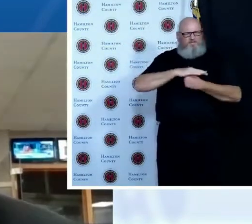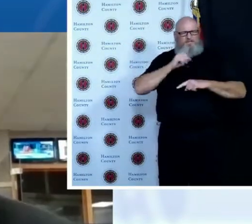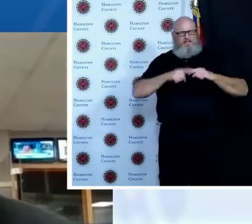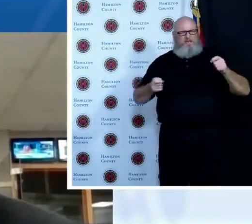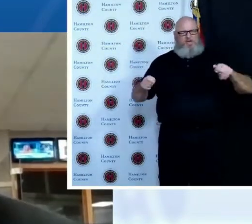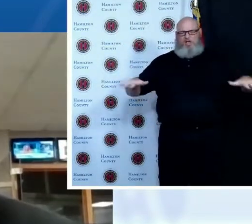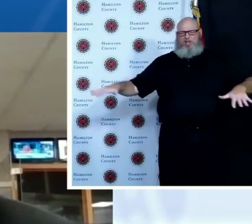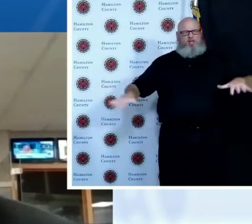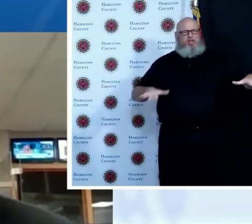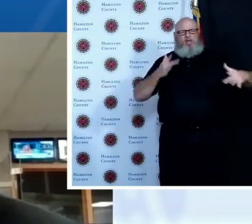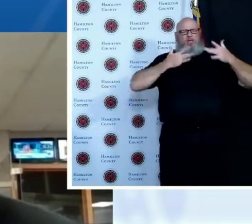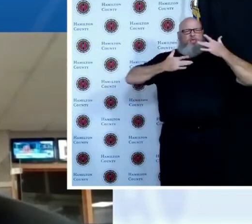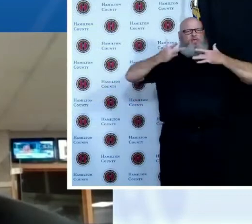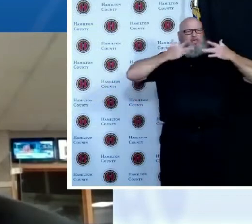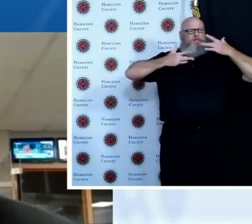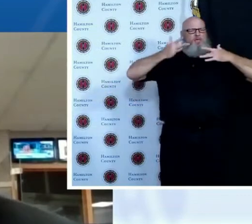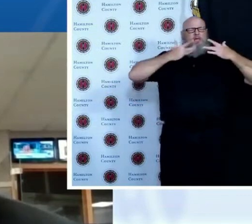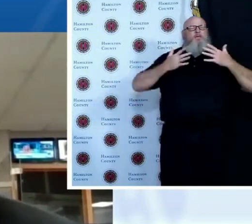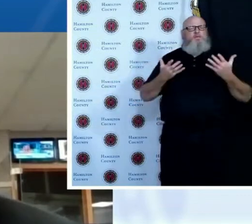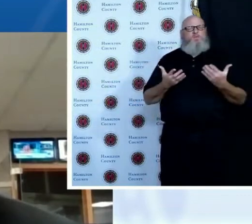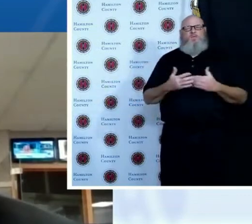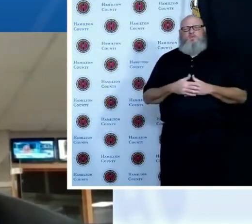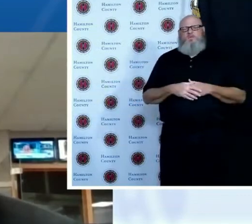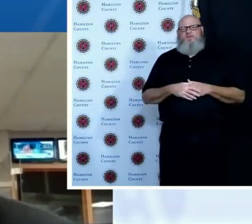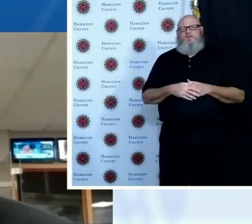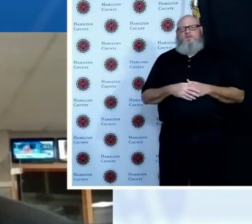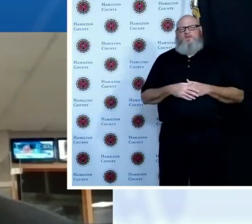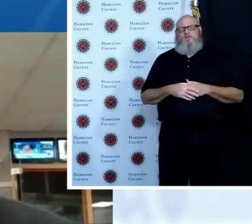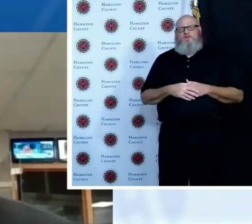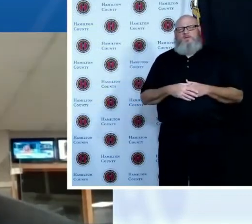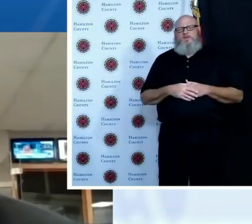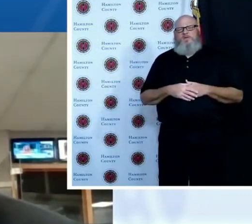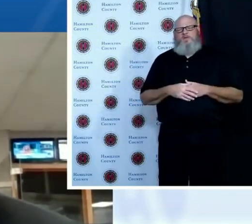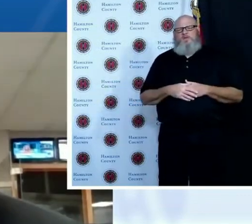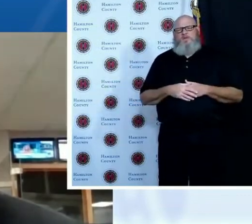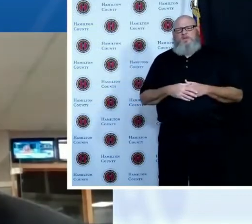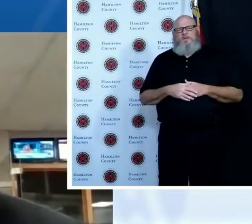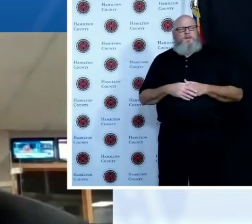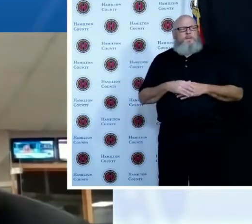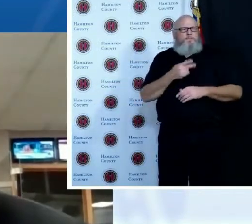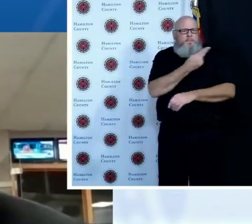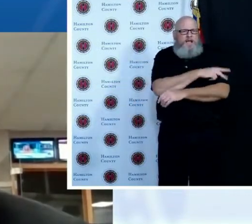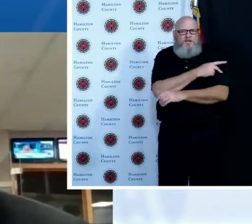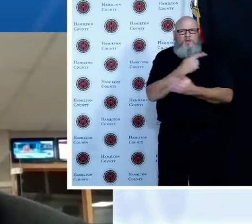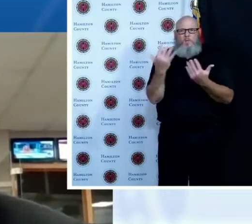are waiting for pain meds that unnecessarily they're waiting to be walked to the restrooms